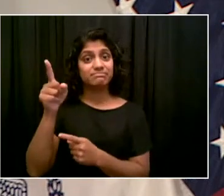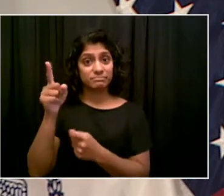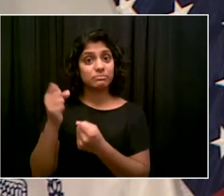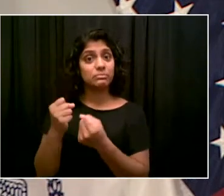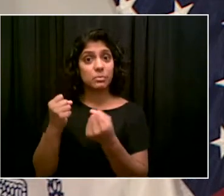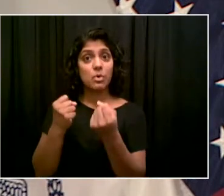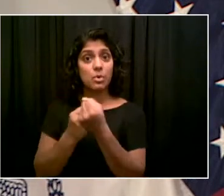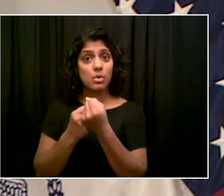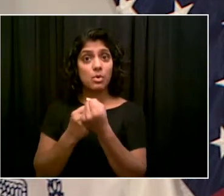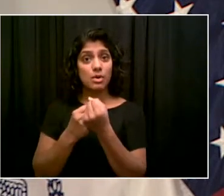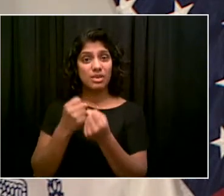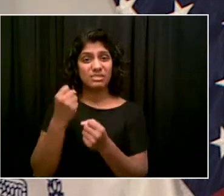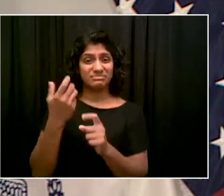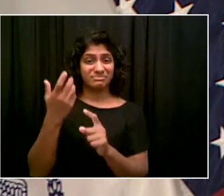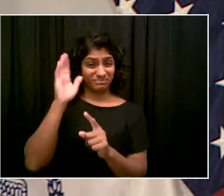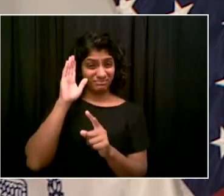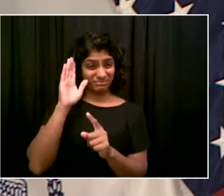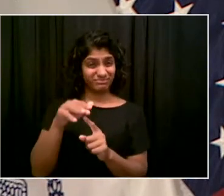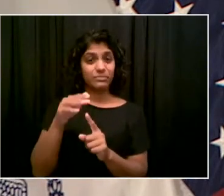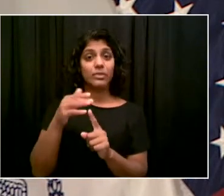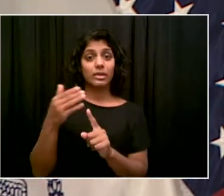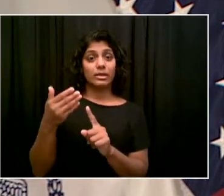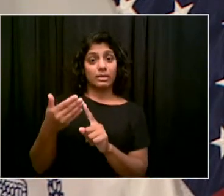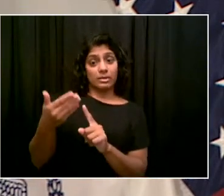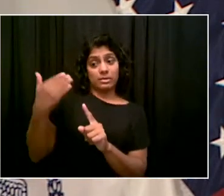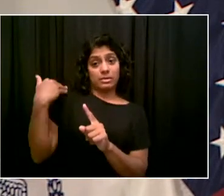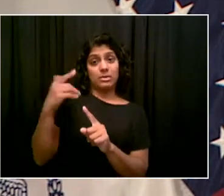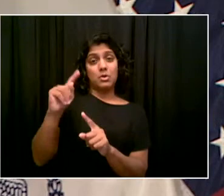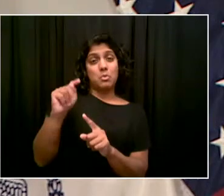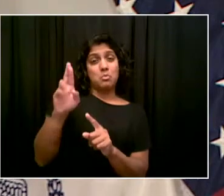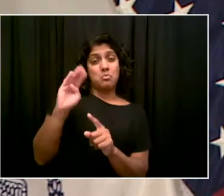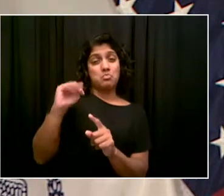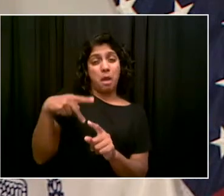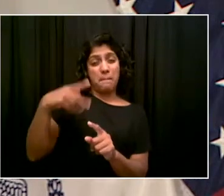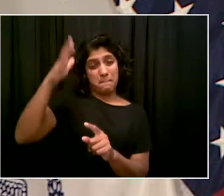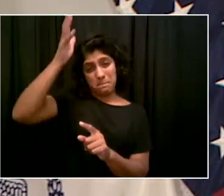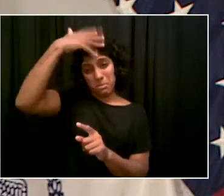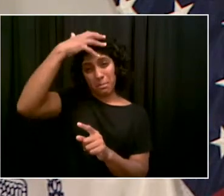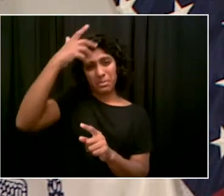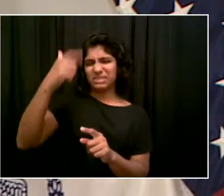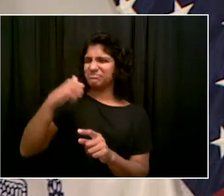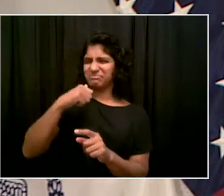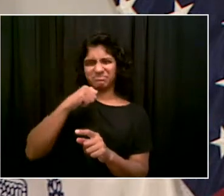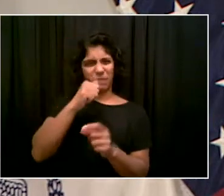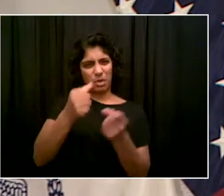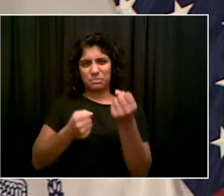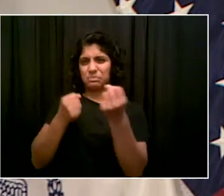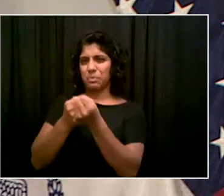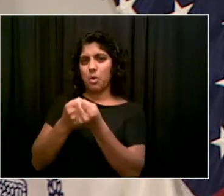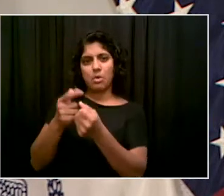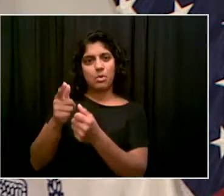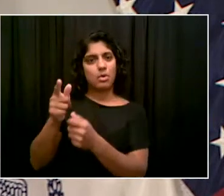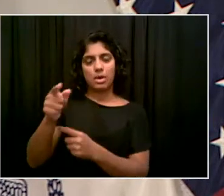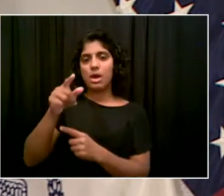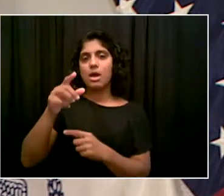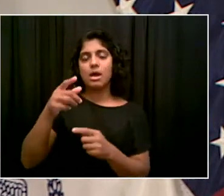I SPOKE TO PETE